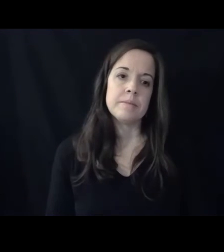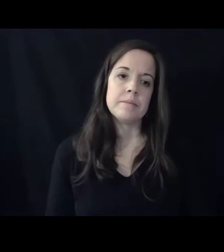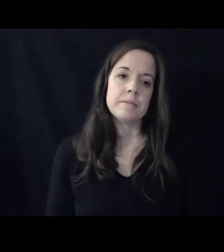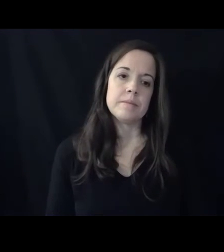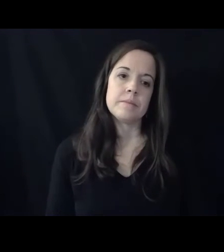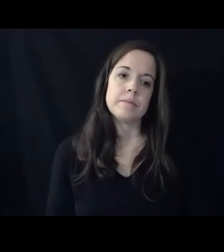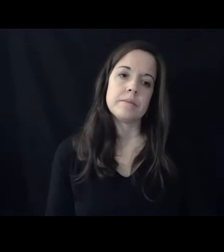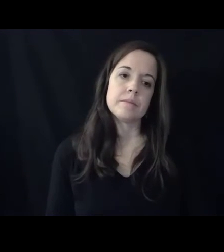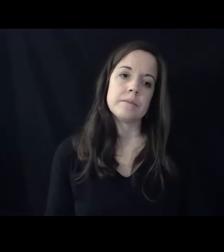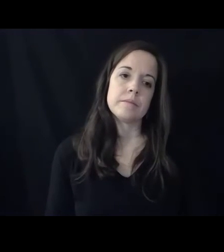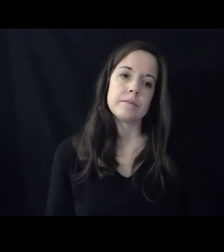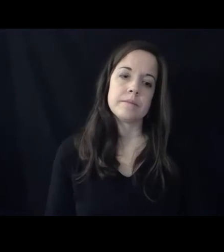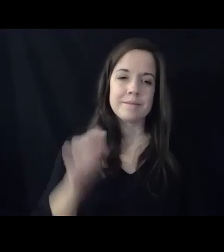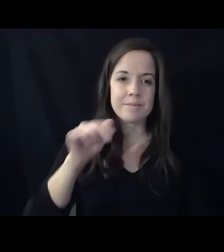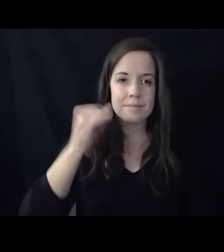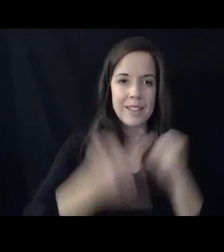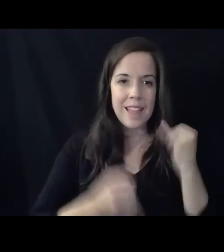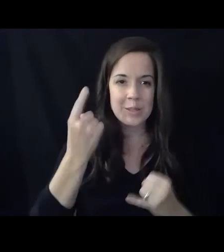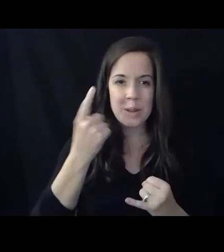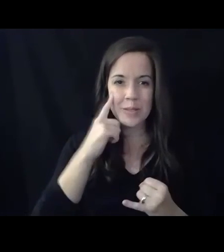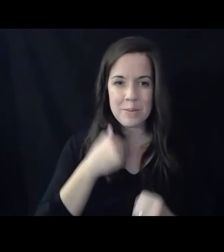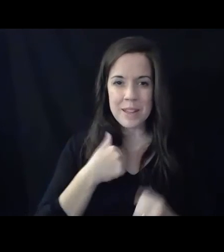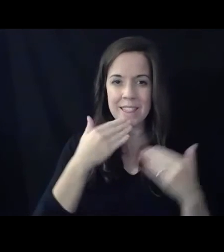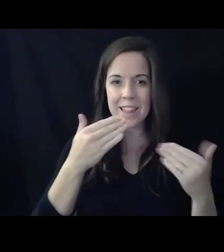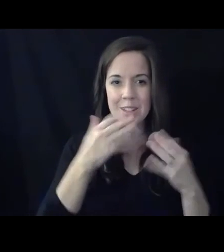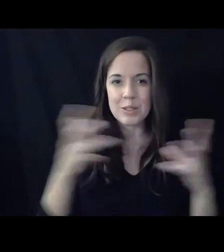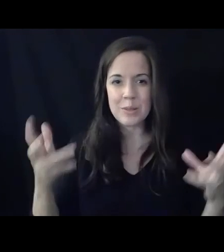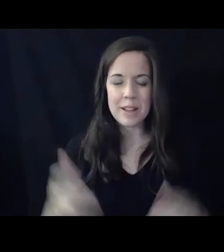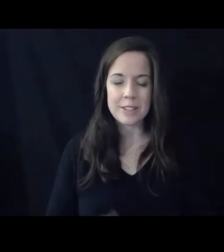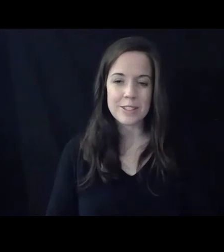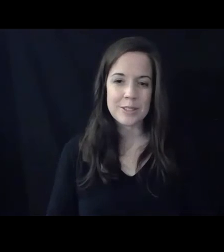And this will be the last one from me, thank you so much. Taking Care